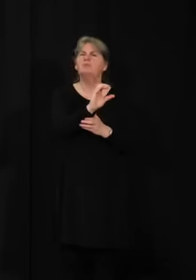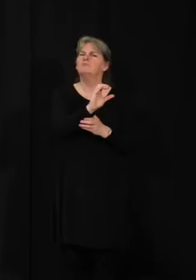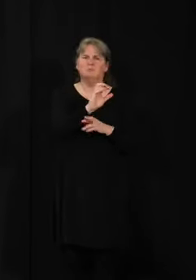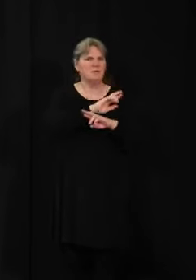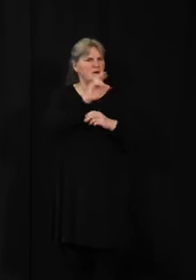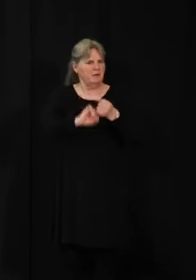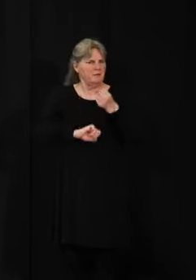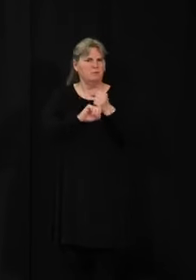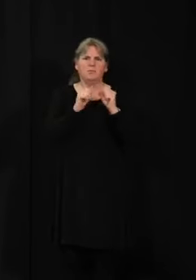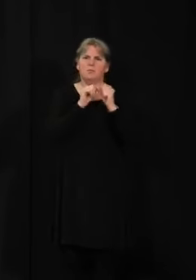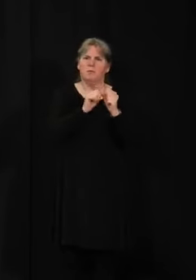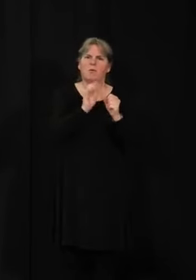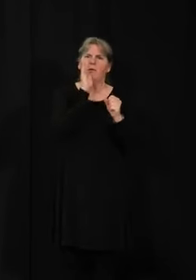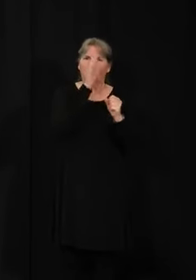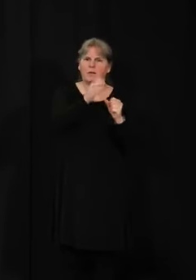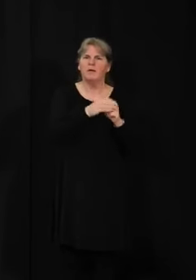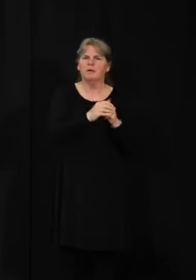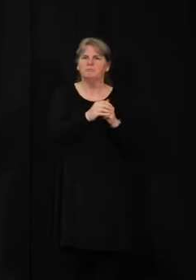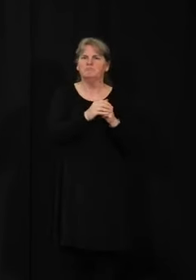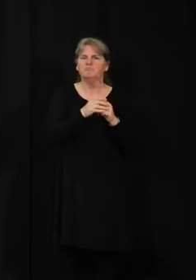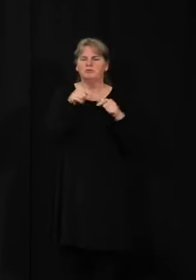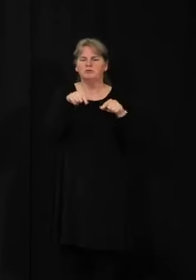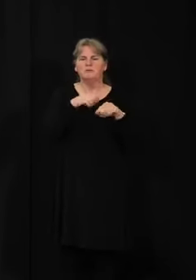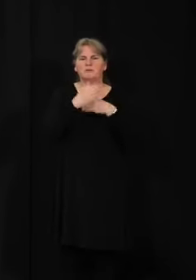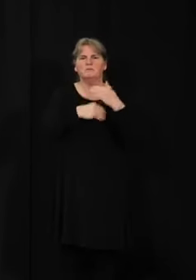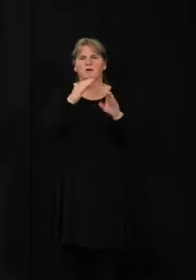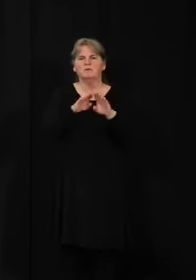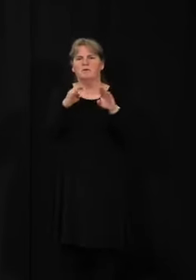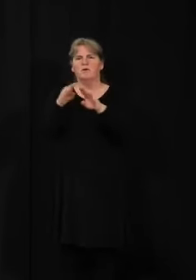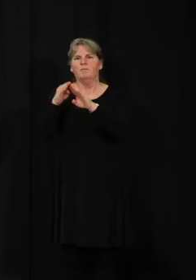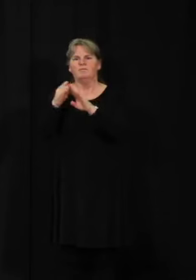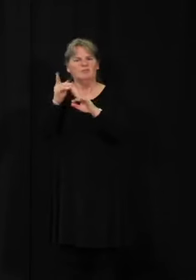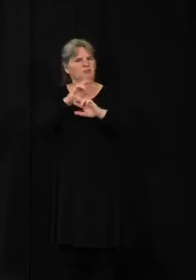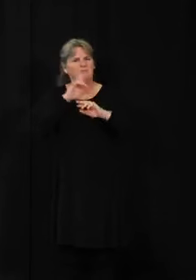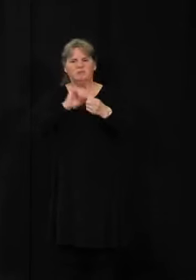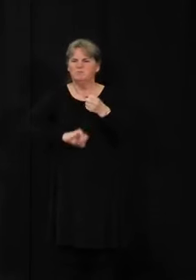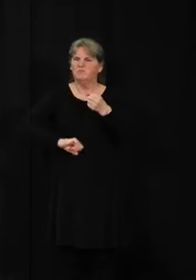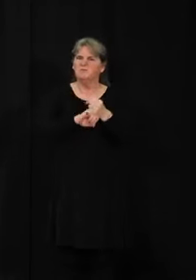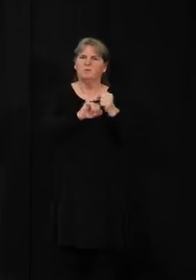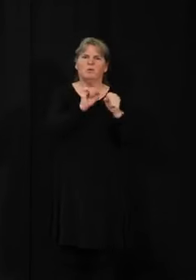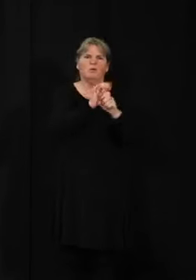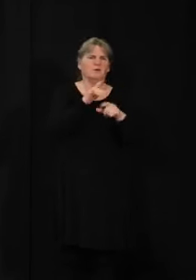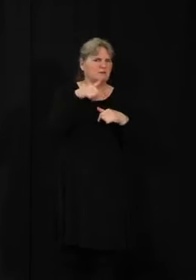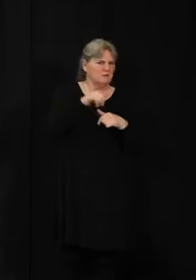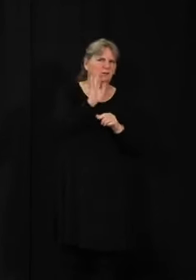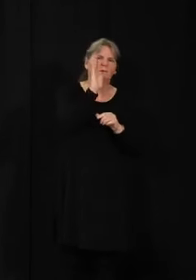phase of reopening the economy as well. Thank you.